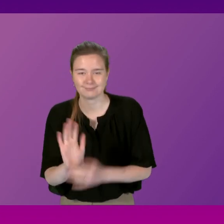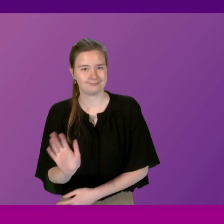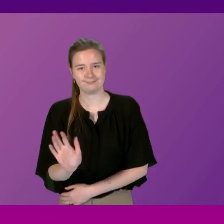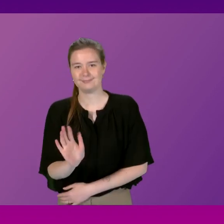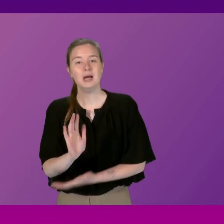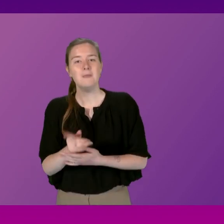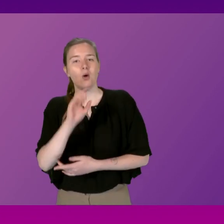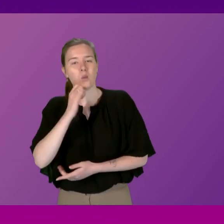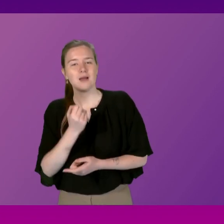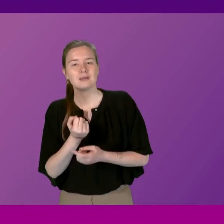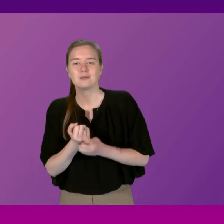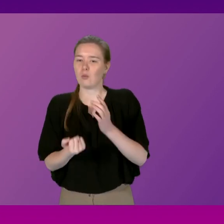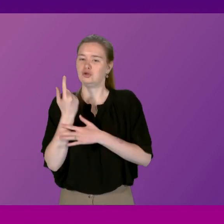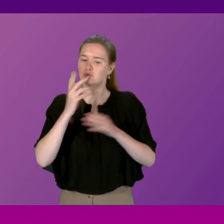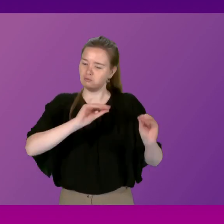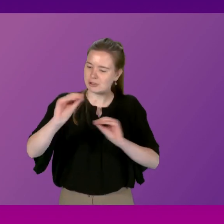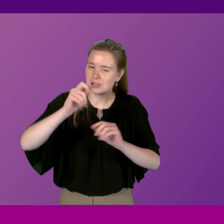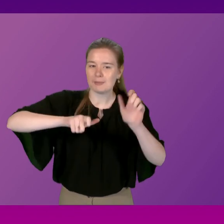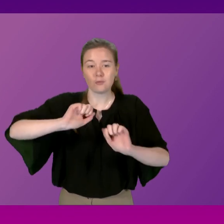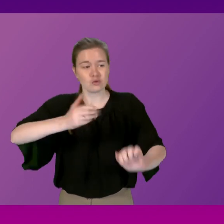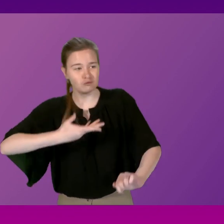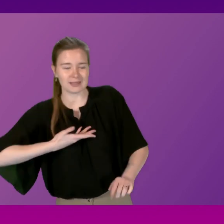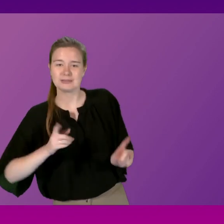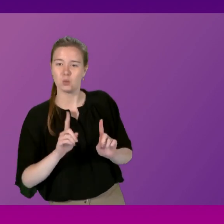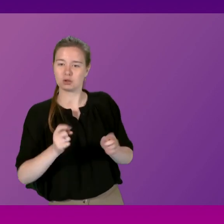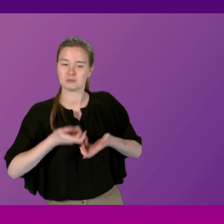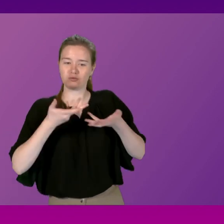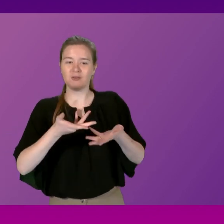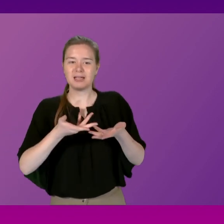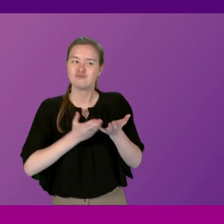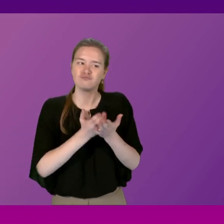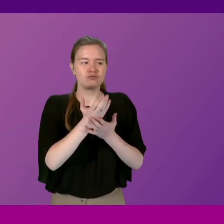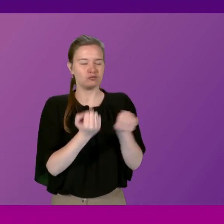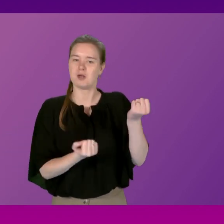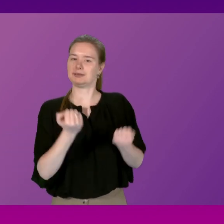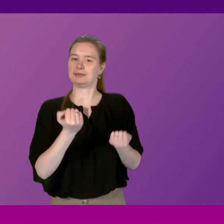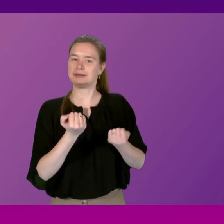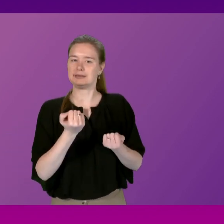us the chance to educate people about what their rights are and to provide them with routes to justice when those are not being realised.